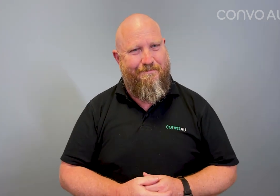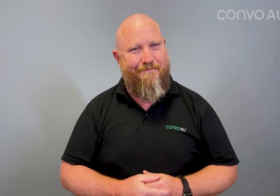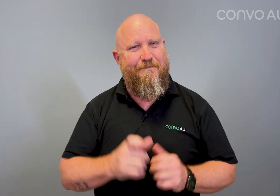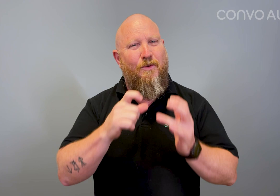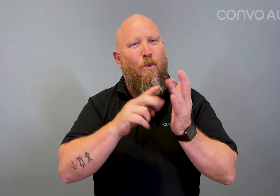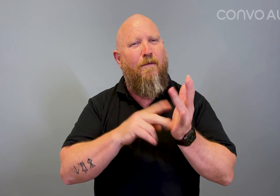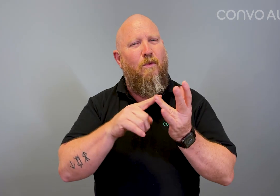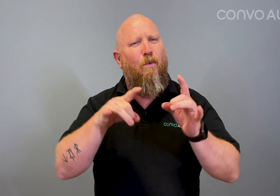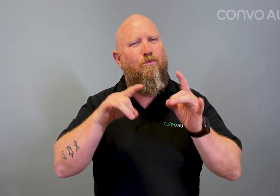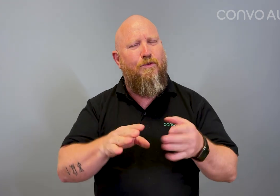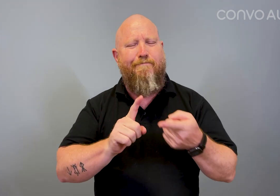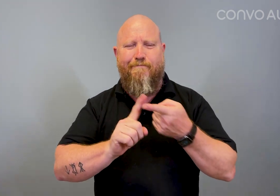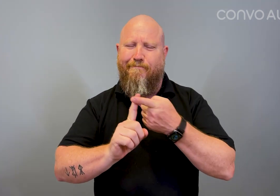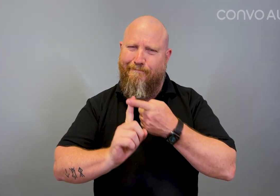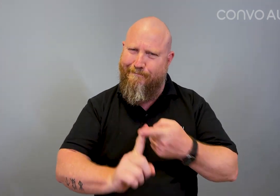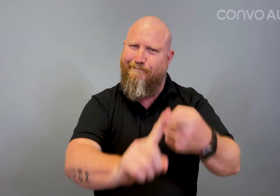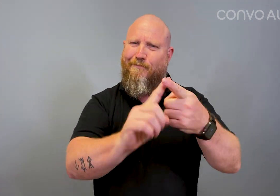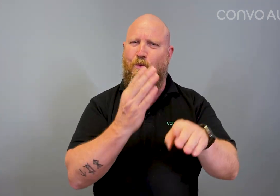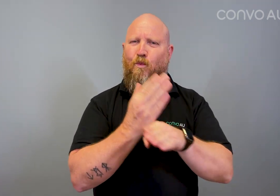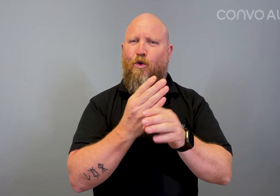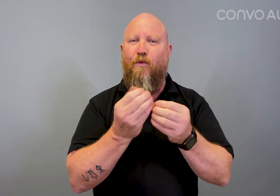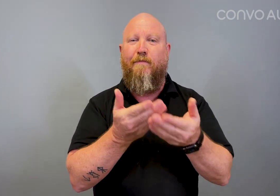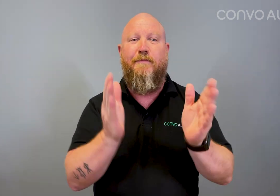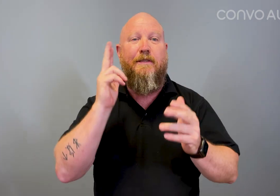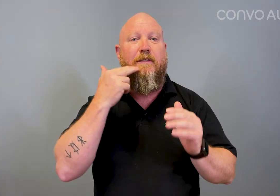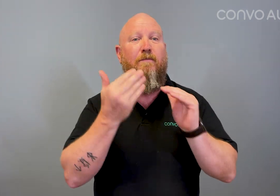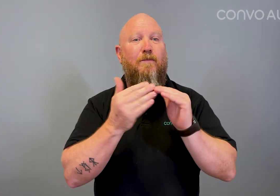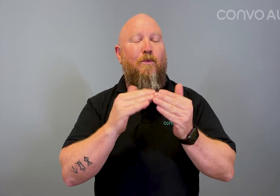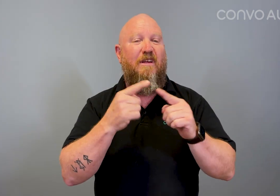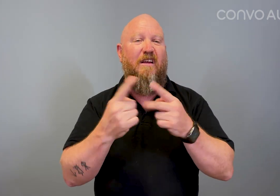Convo Australia will continue working with the deaf community